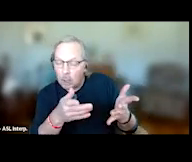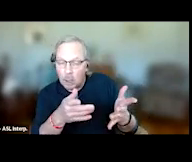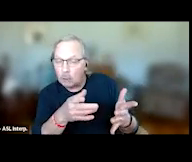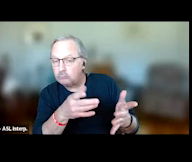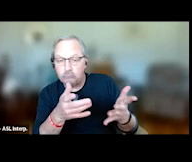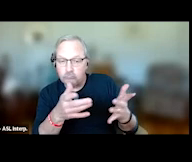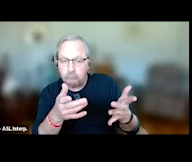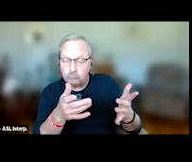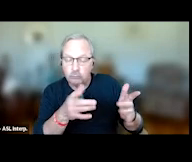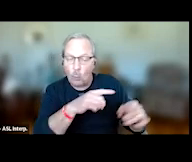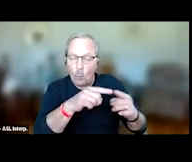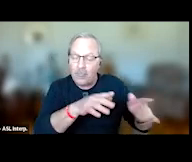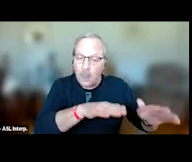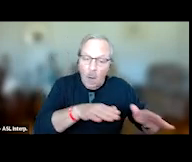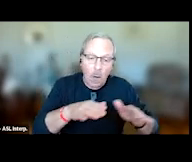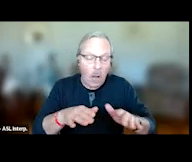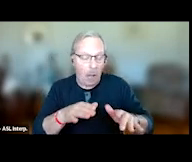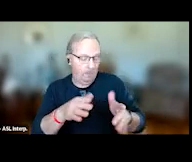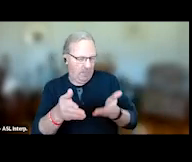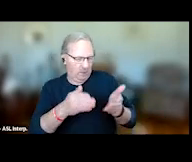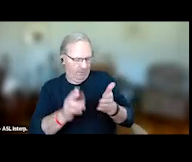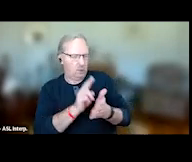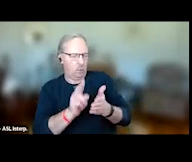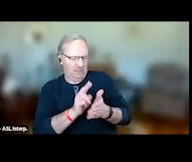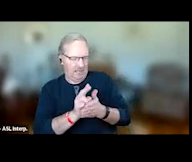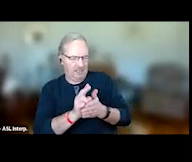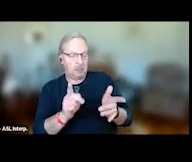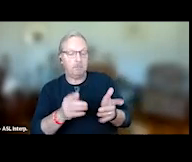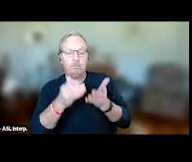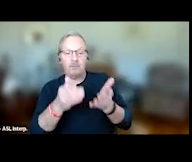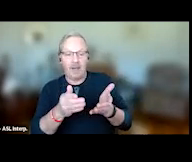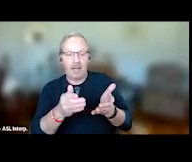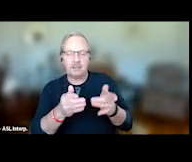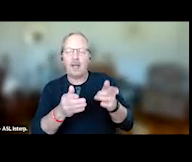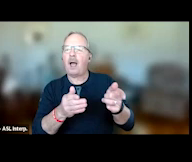of their service utilization, 'cause this provides us then opportunity to identify